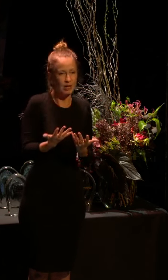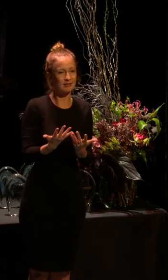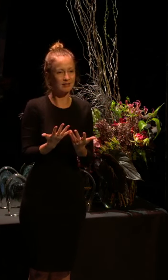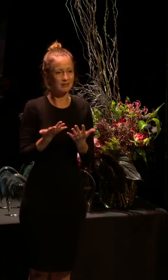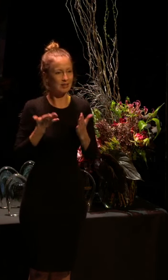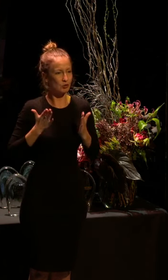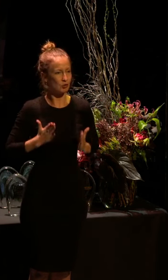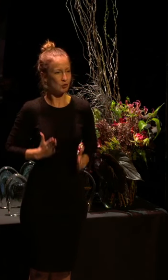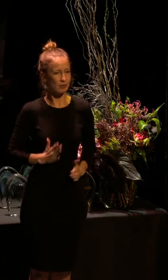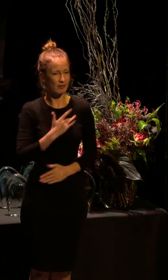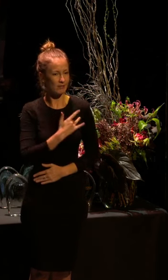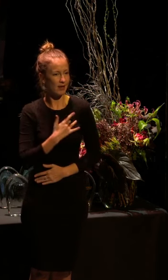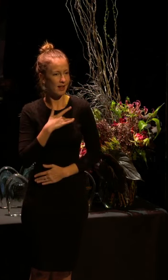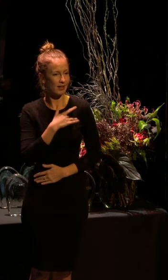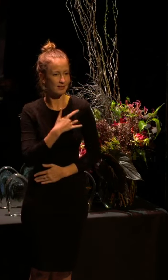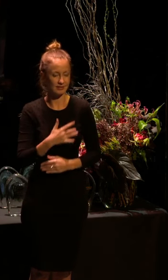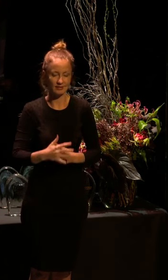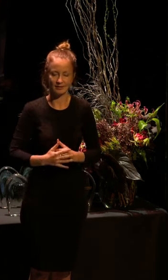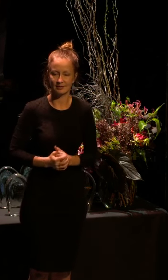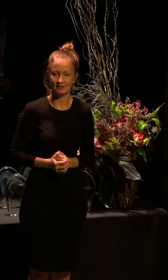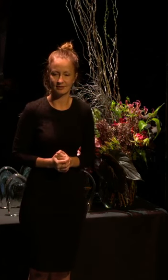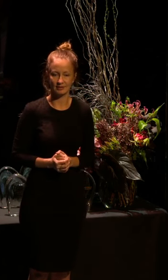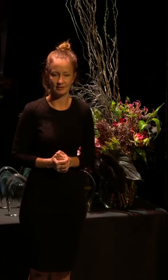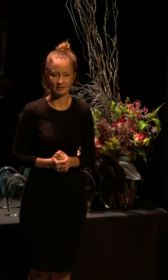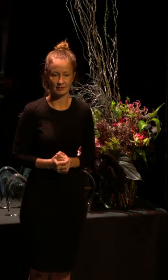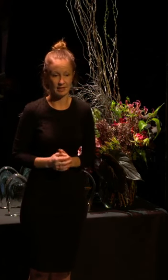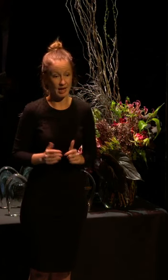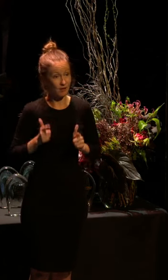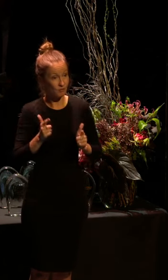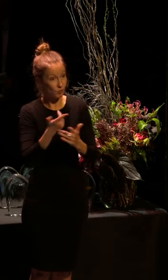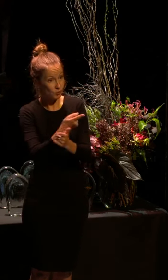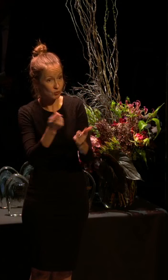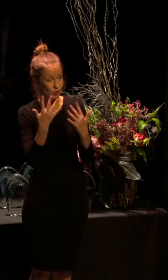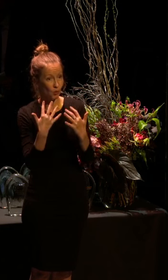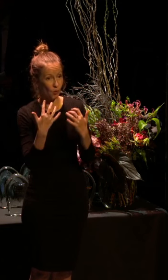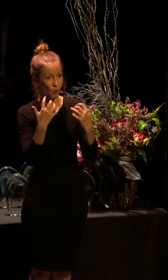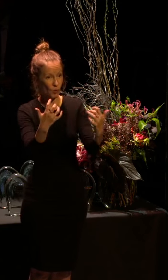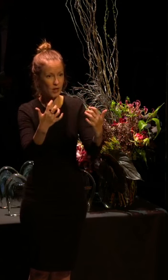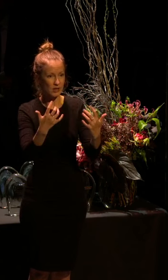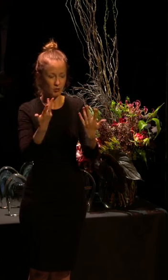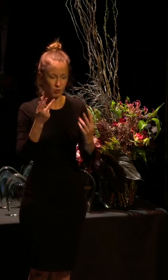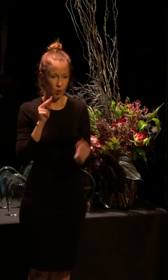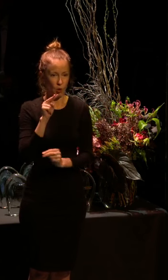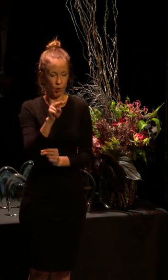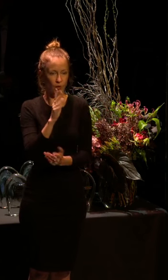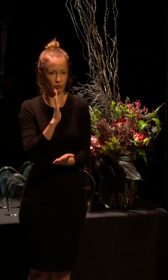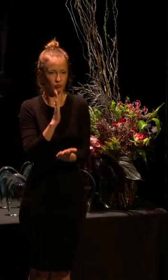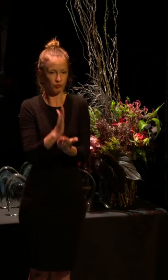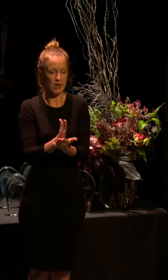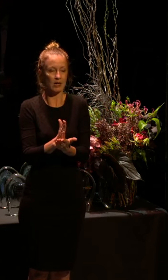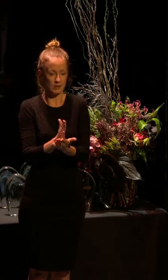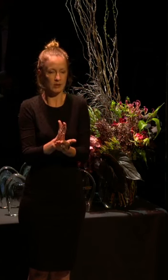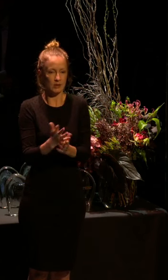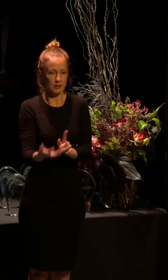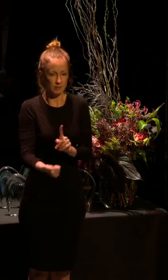In making us confront the confronting, and listen to the unheard -